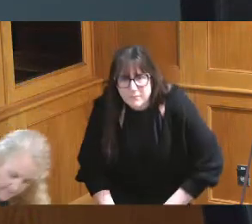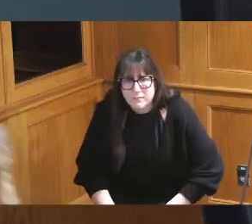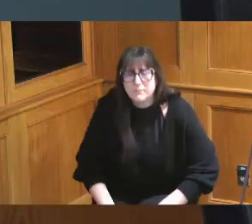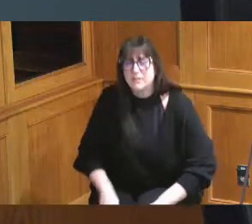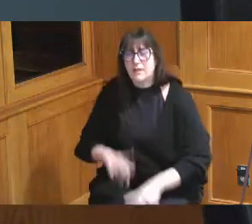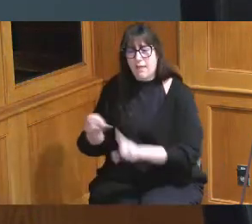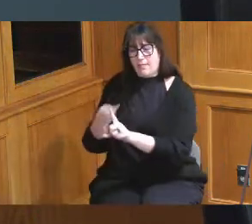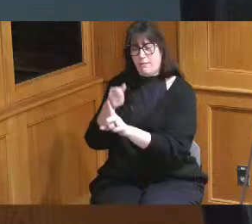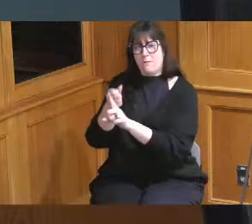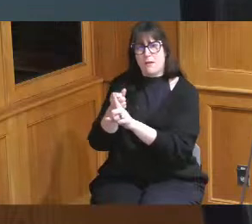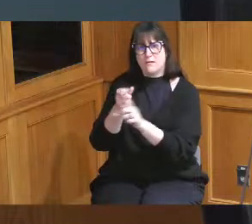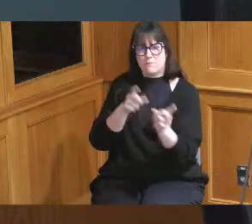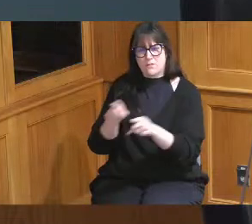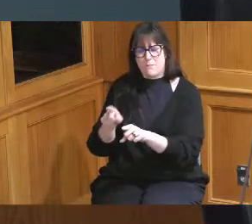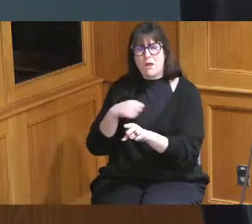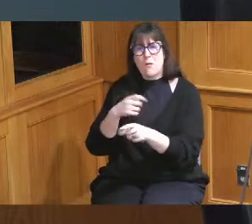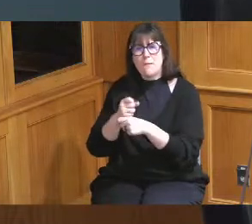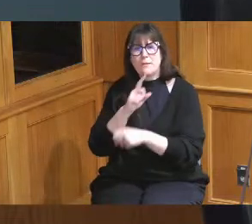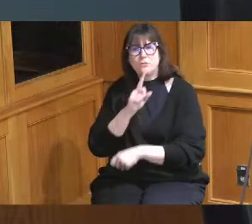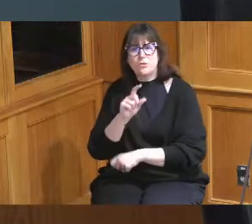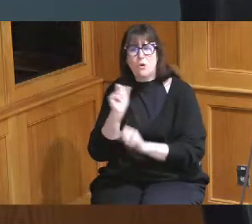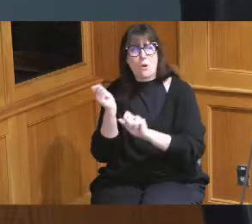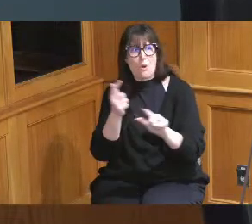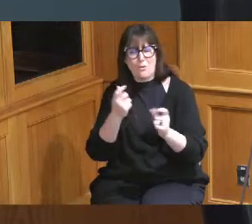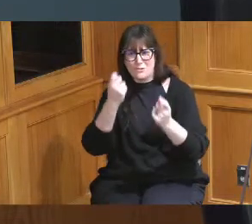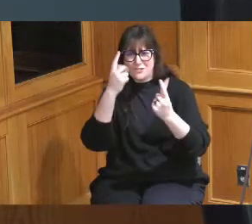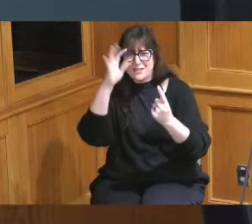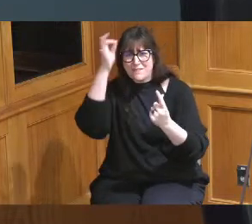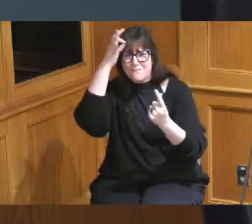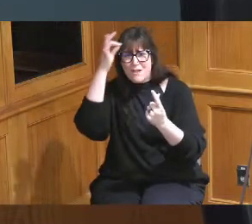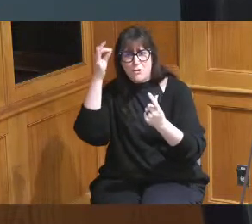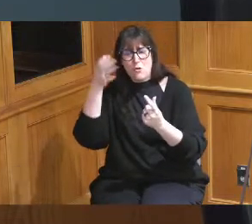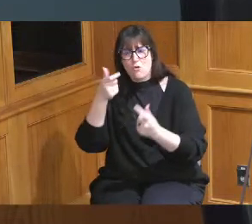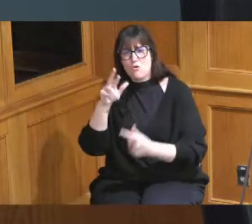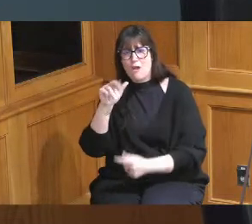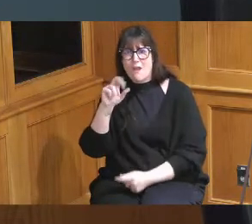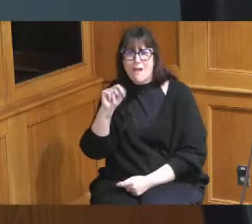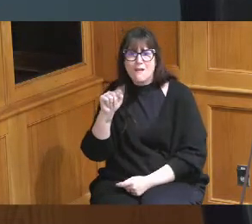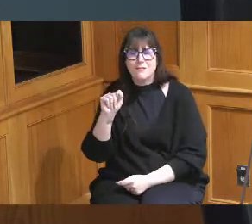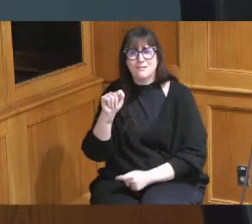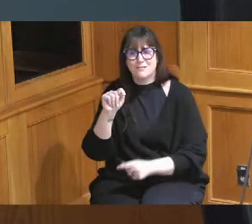do want to make sure that people understand that these federal grants are scattered throughout our